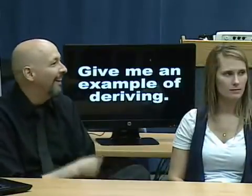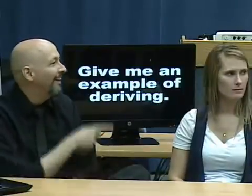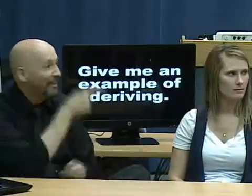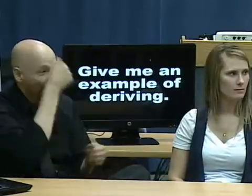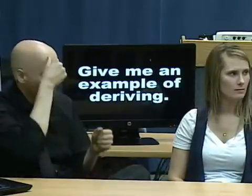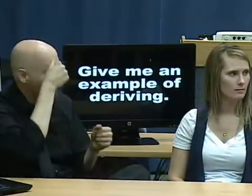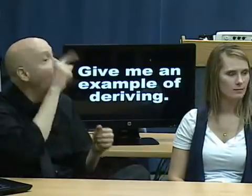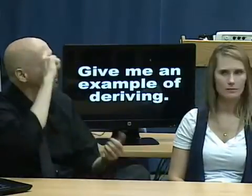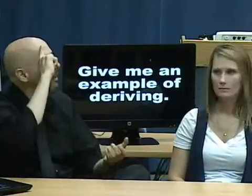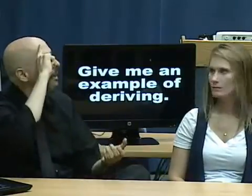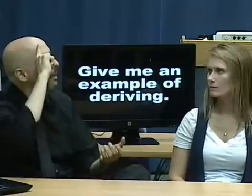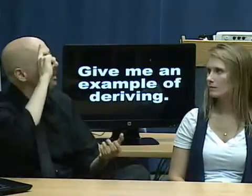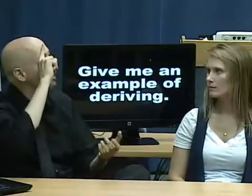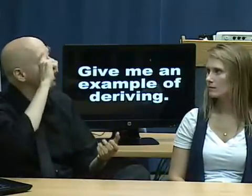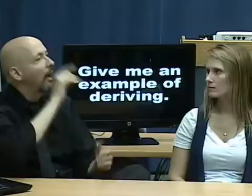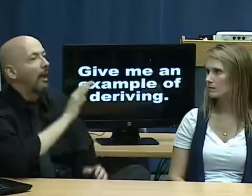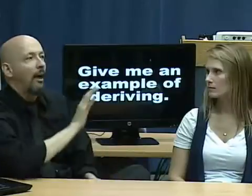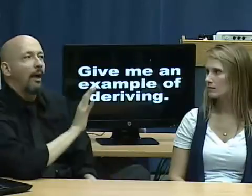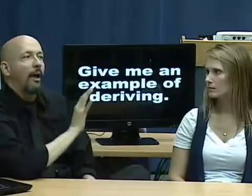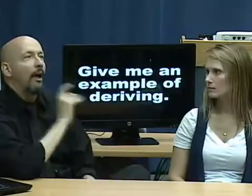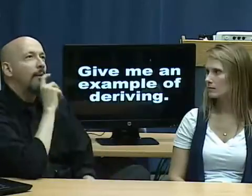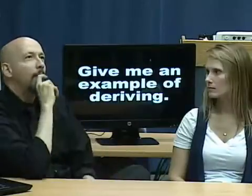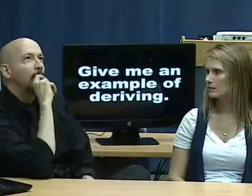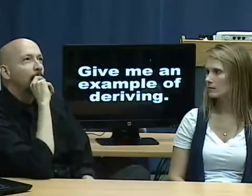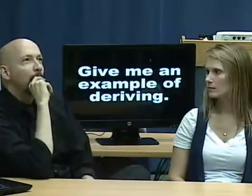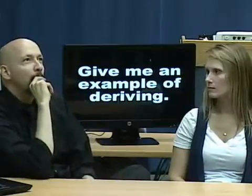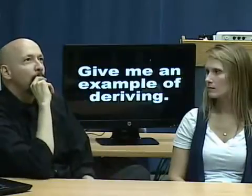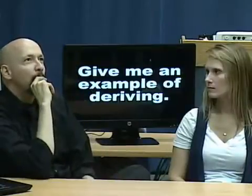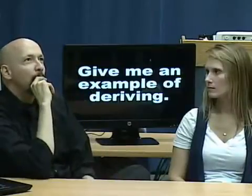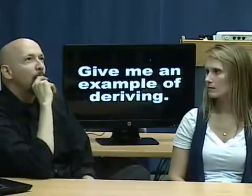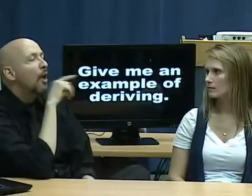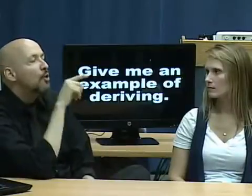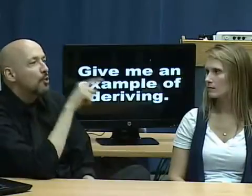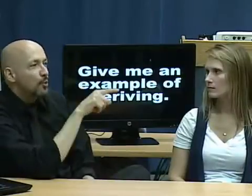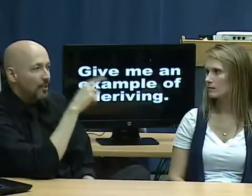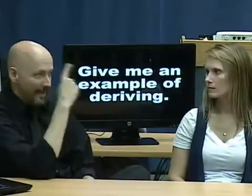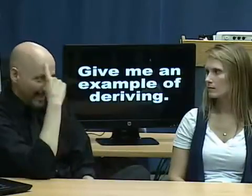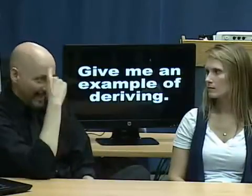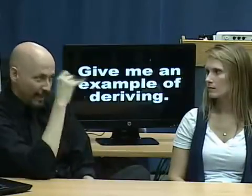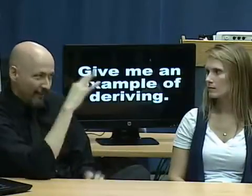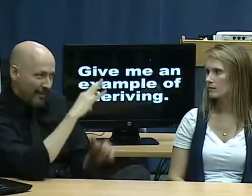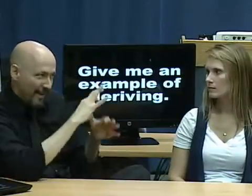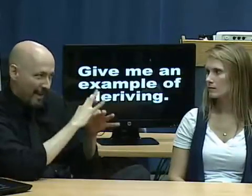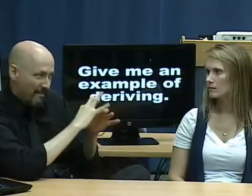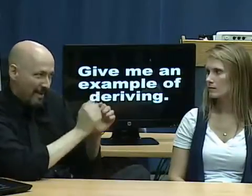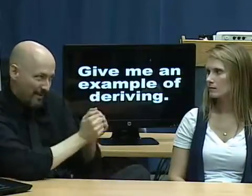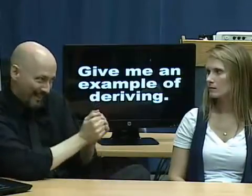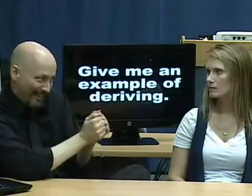You can't remember? Oh, "think"? Um... You're thinking of compounding.